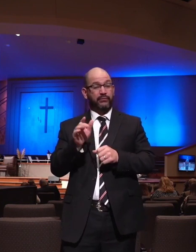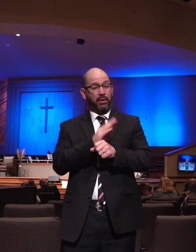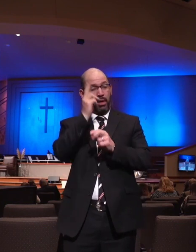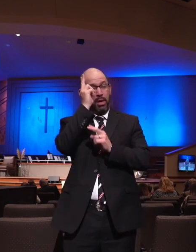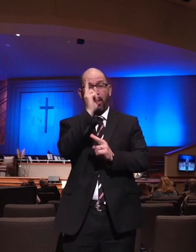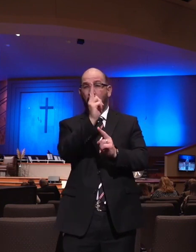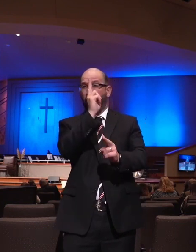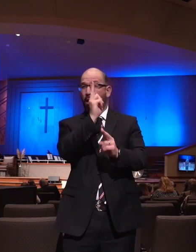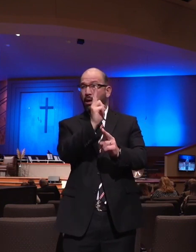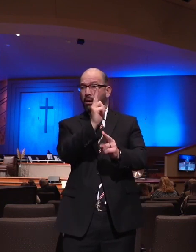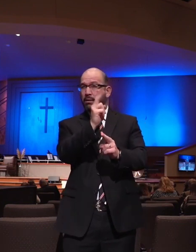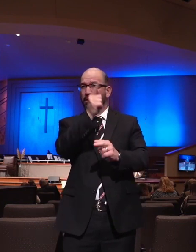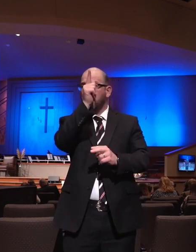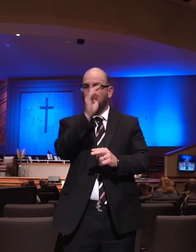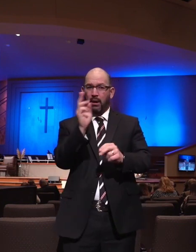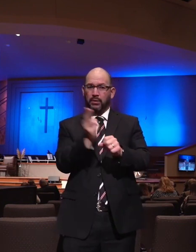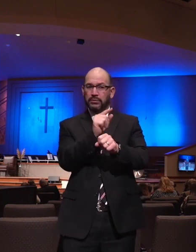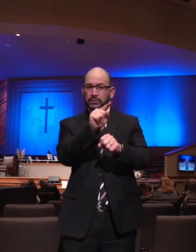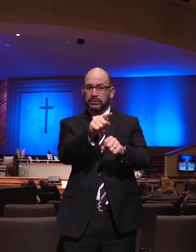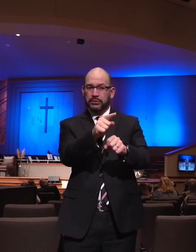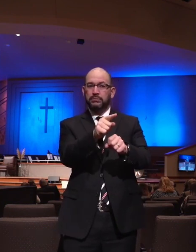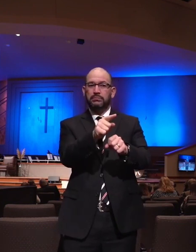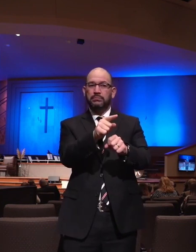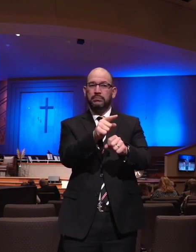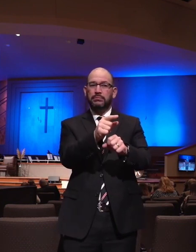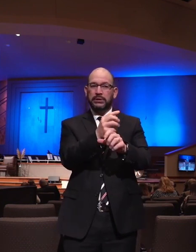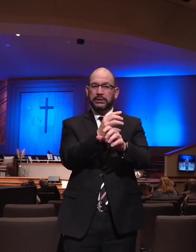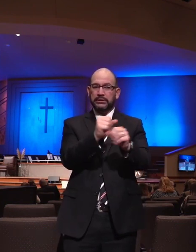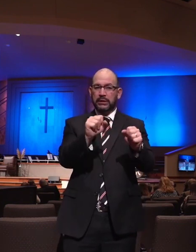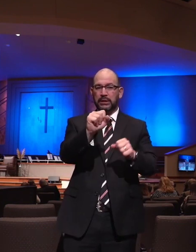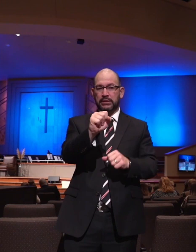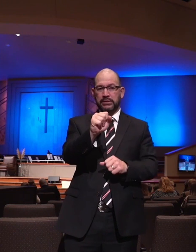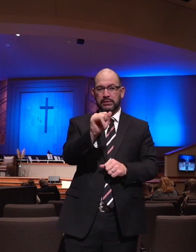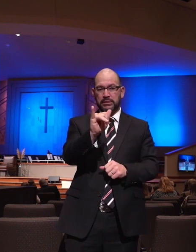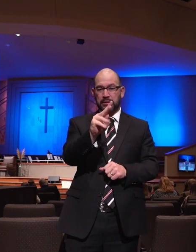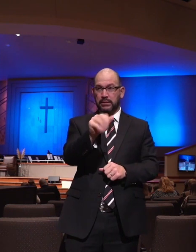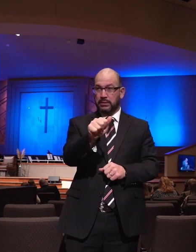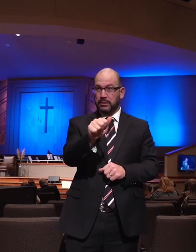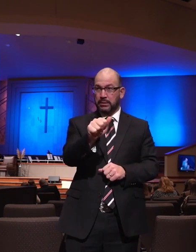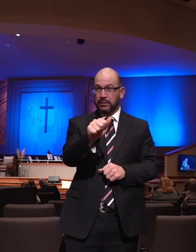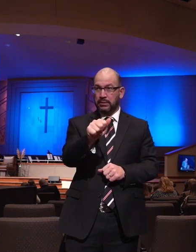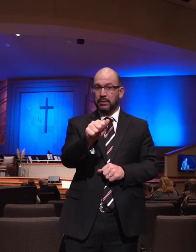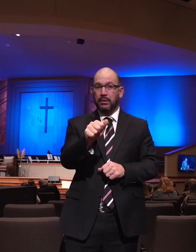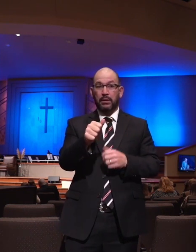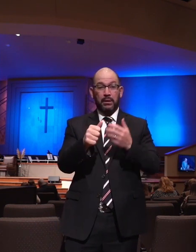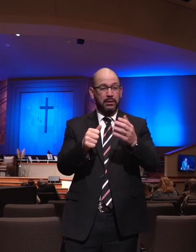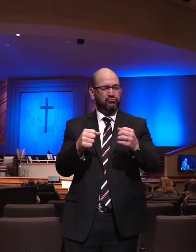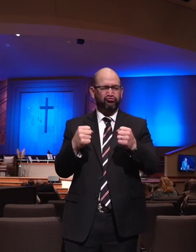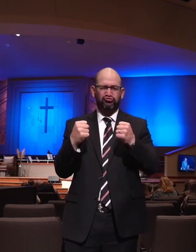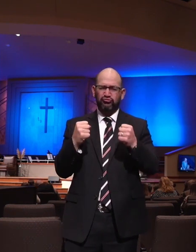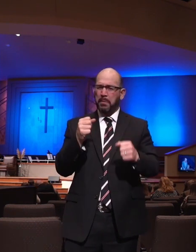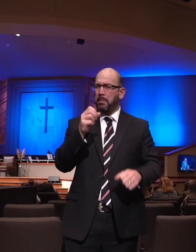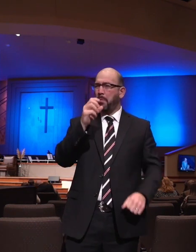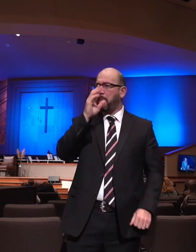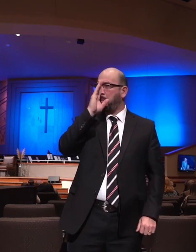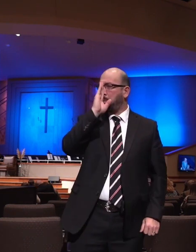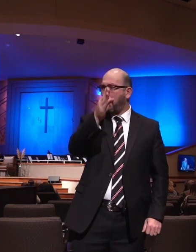Lord had given deliverance unto Syria he was also a mighty man in valor